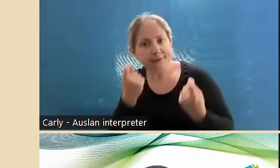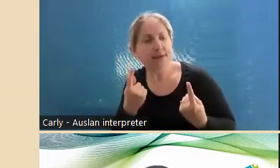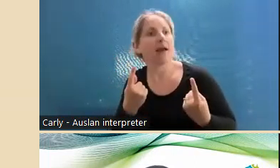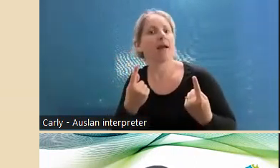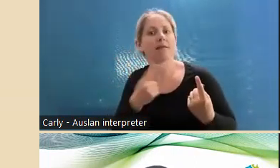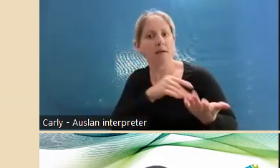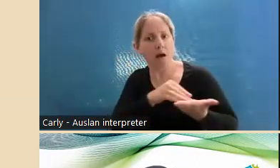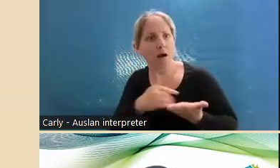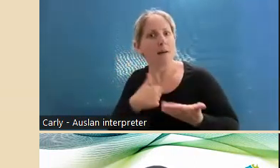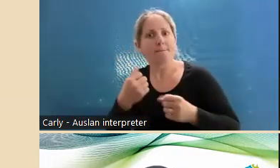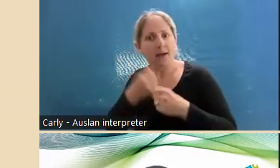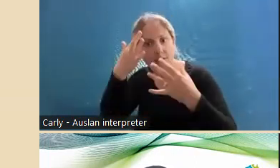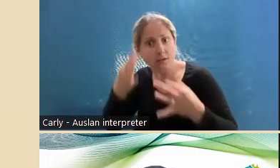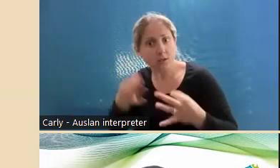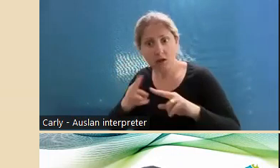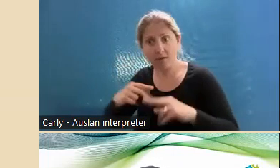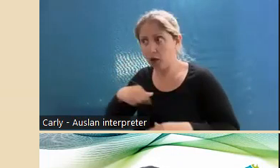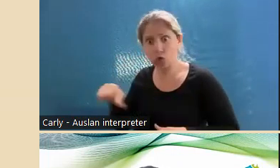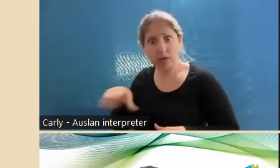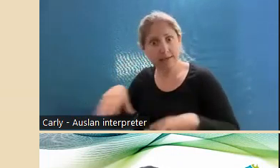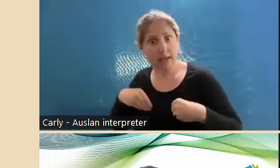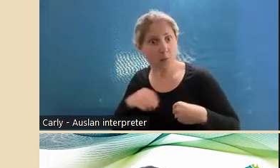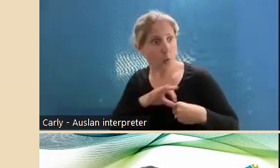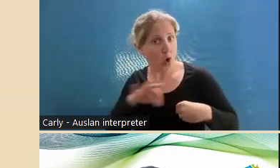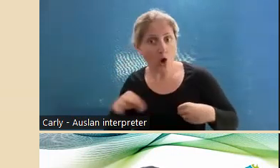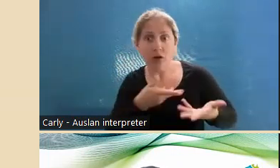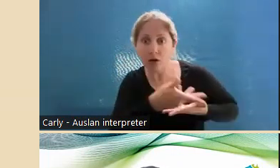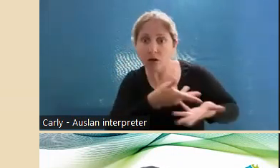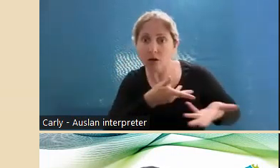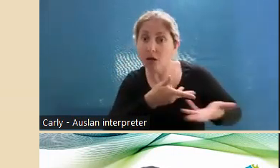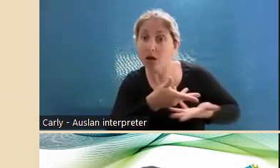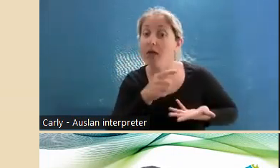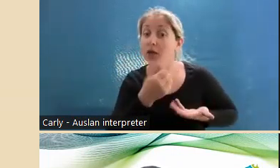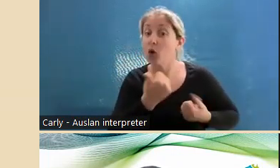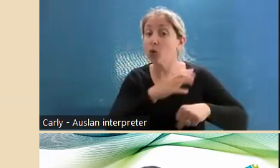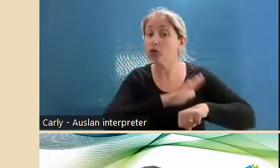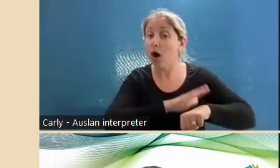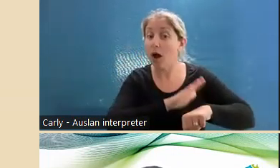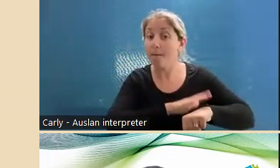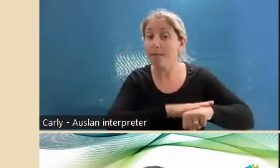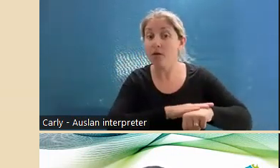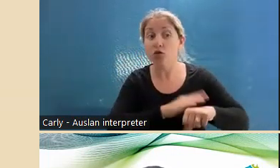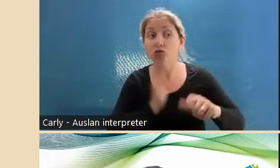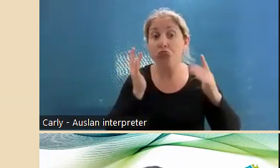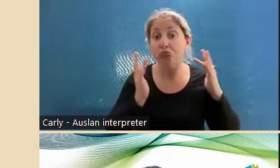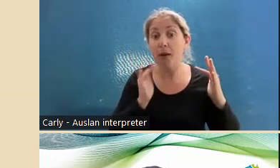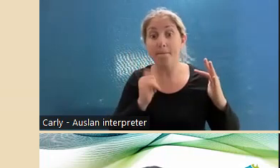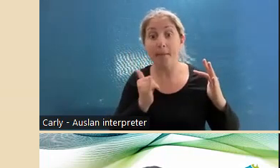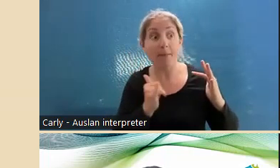if you want to accept that recommendation or not. Again, it's also a good stage to consider getting legal advice as well.